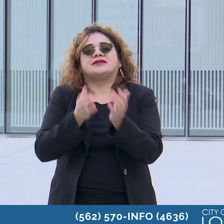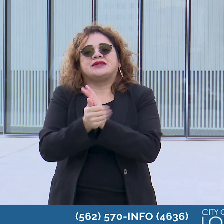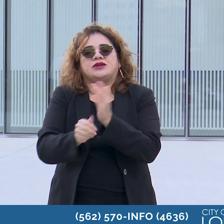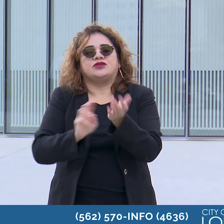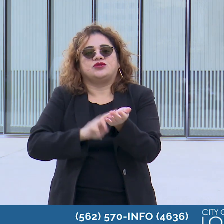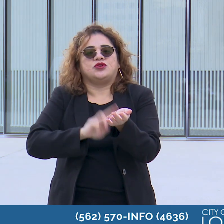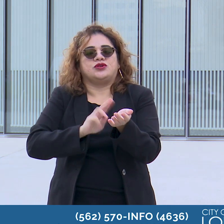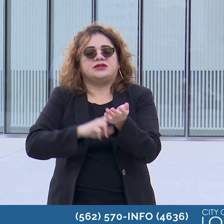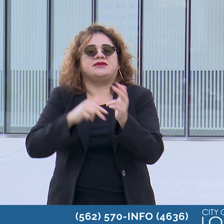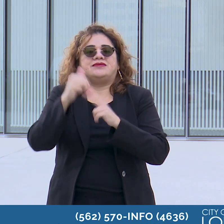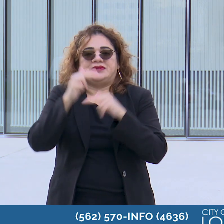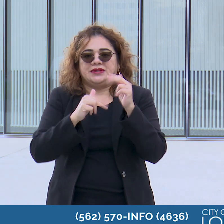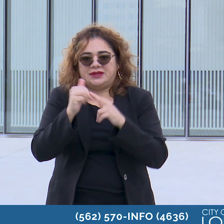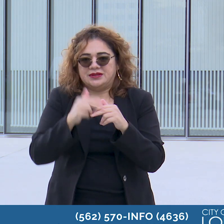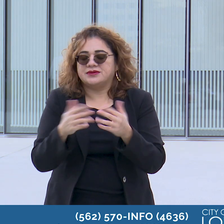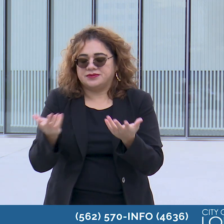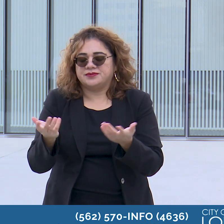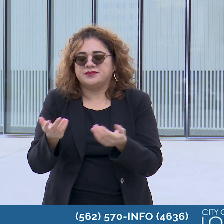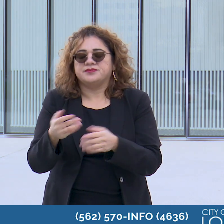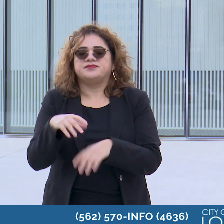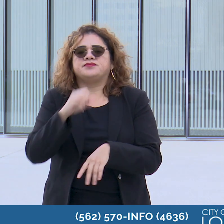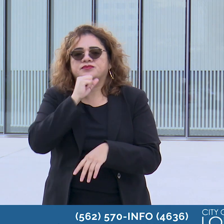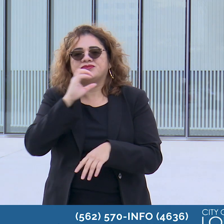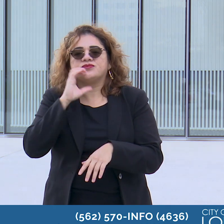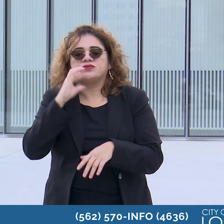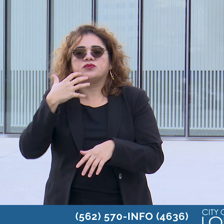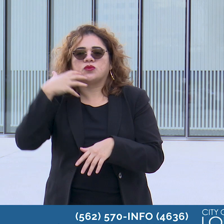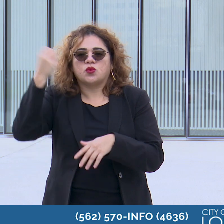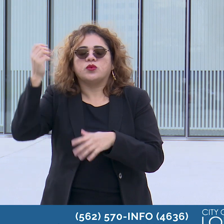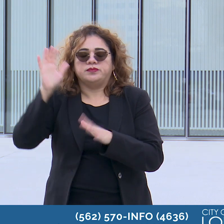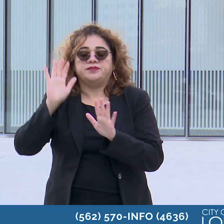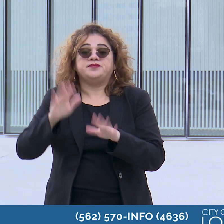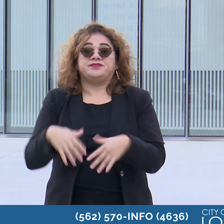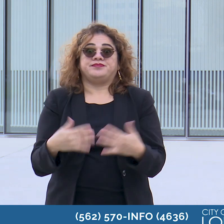We are now of course in 2021.